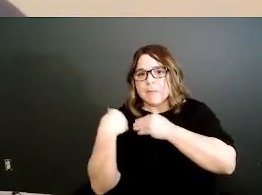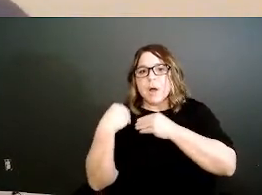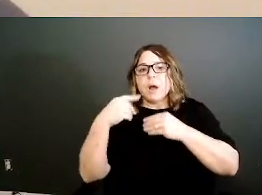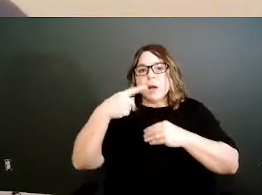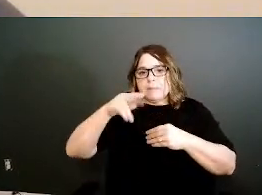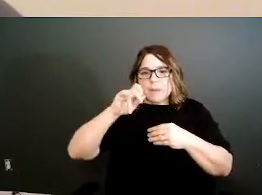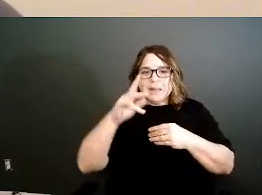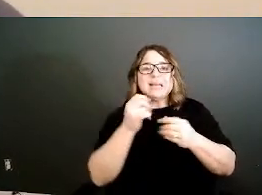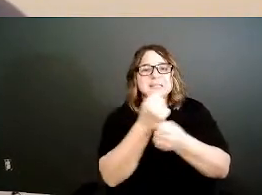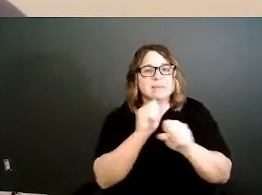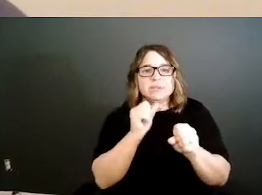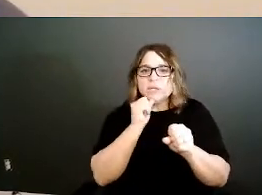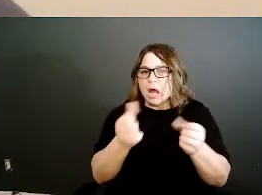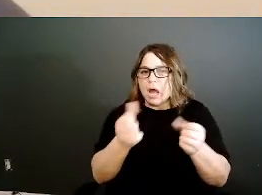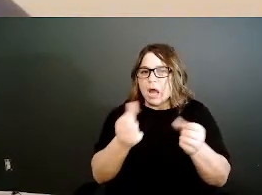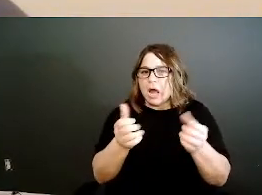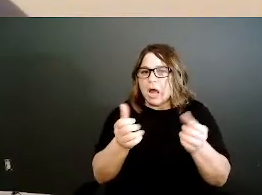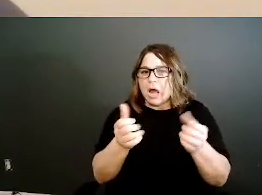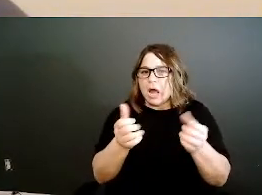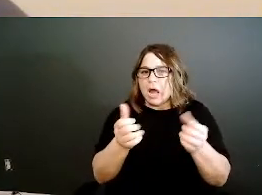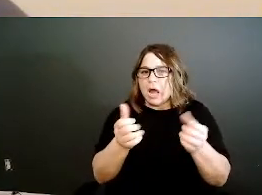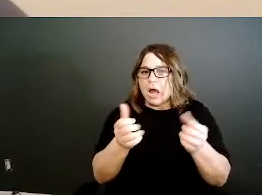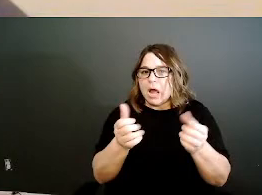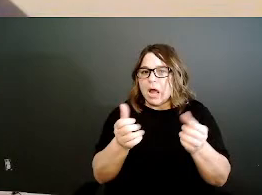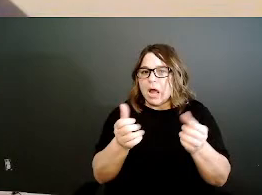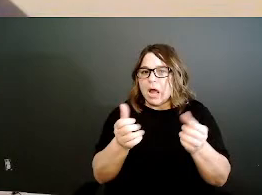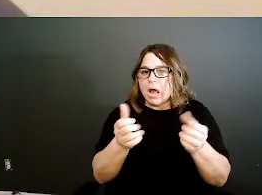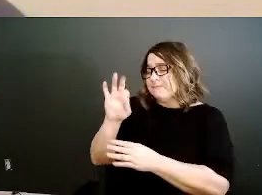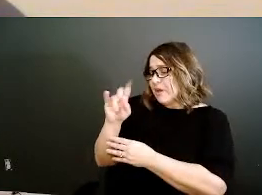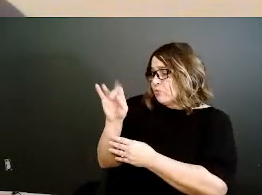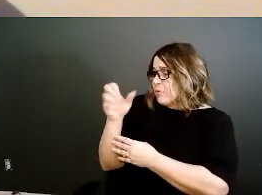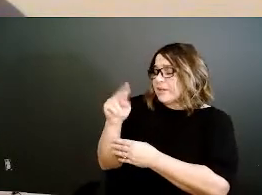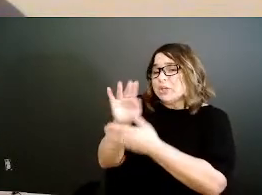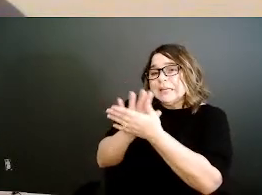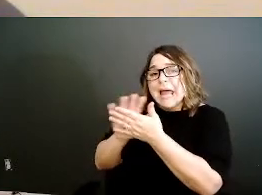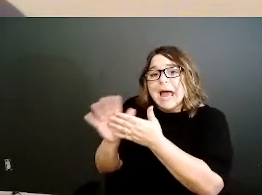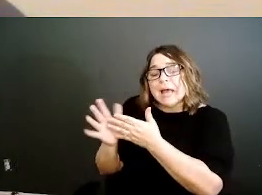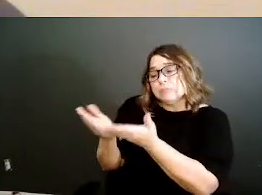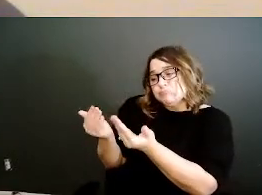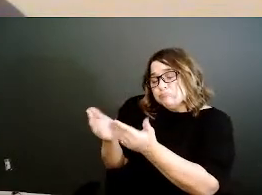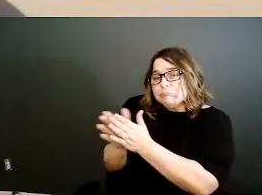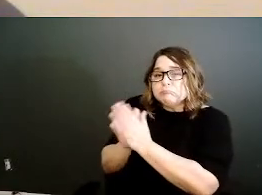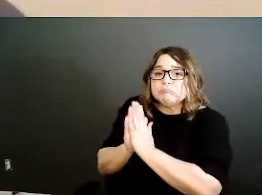POWER OVER THEM, HISTORY PROVES THAT TIME AGAIN CHANGE ONLY HAPPENS THROUGH HONEST ACKNOWLEDGEMENTS AND UNPOPULAR BUT DECISIVE ACTION.